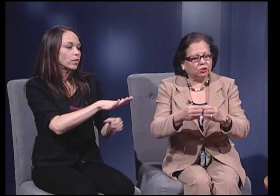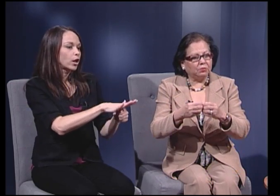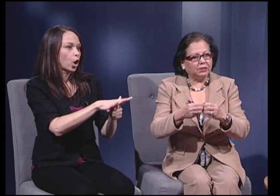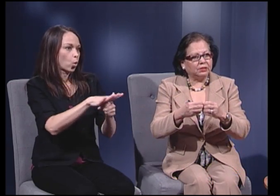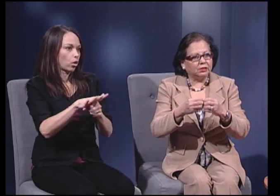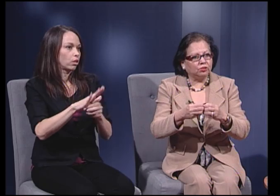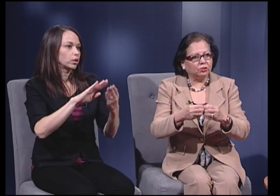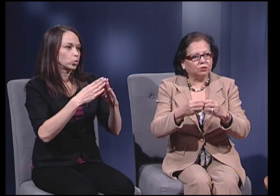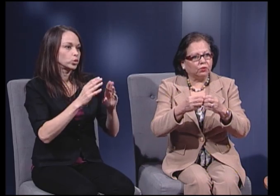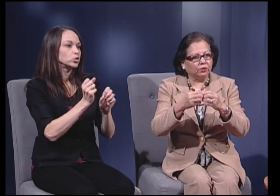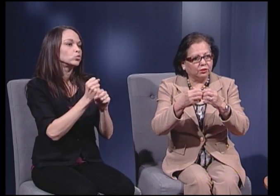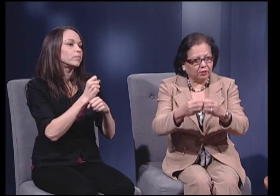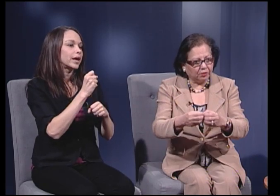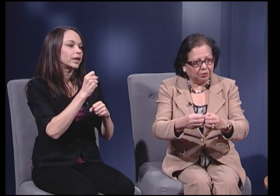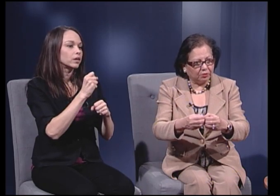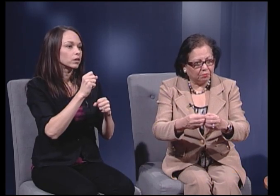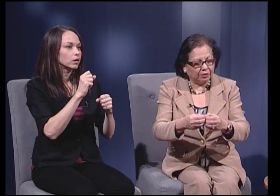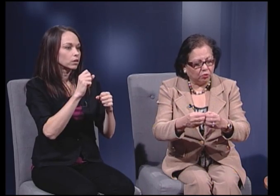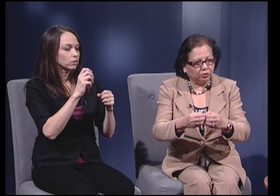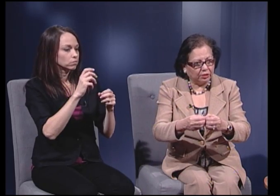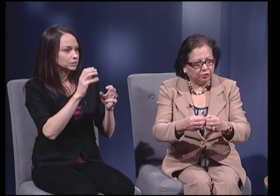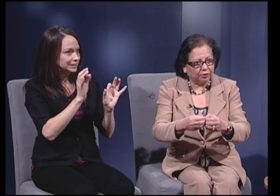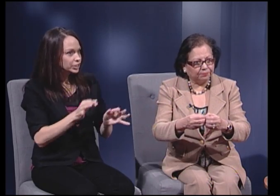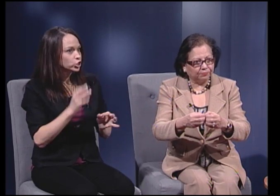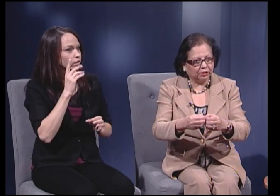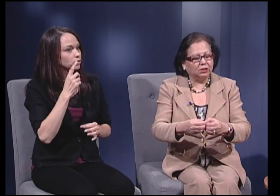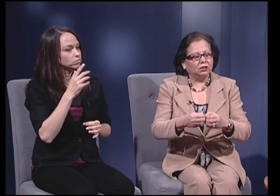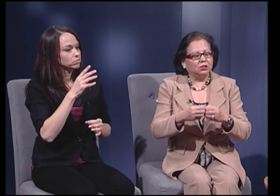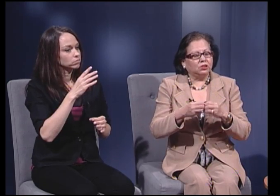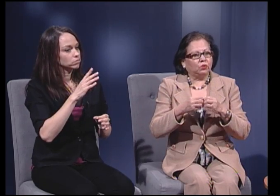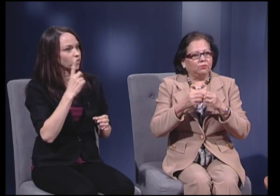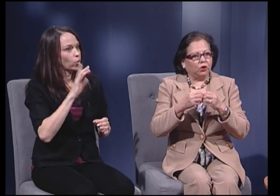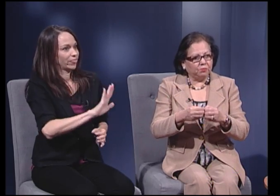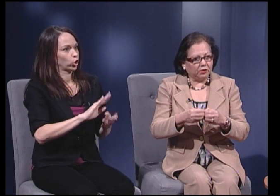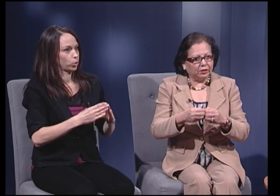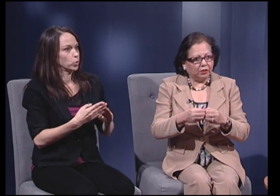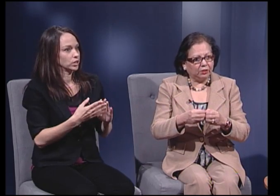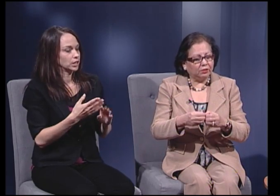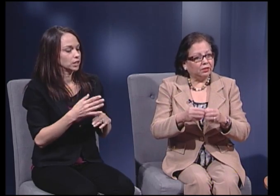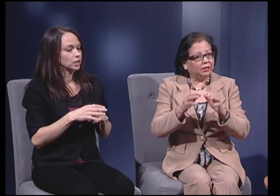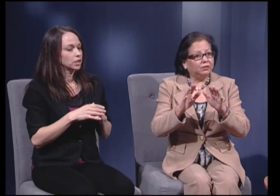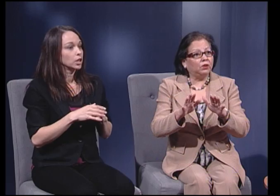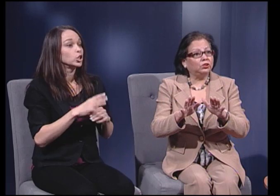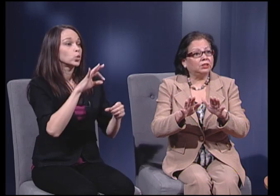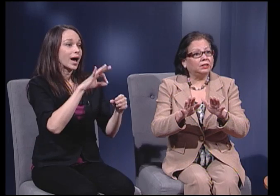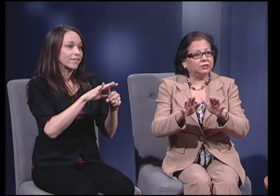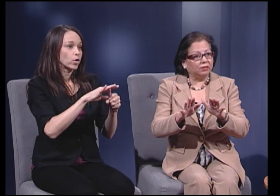to make decisions for their community by local leadership." So I vote in Bexar County and the vote stays there.